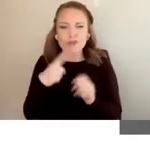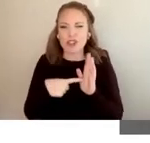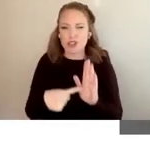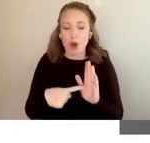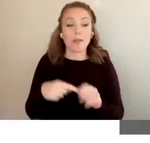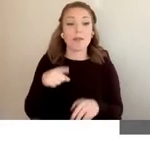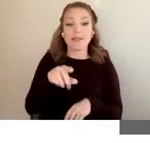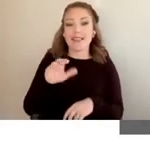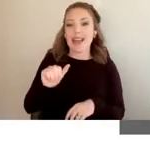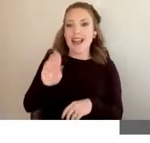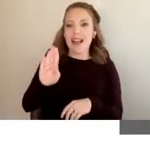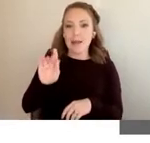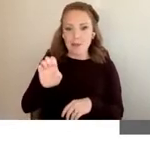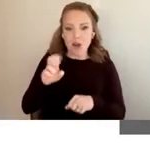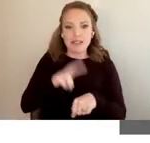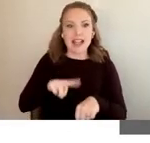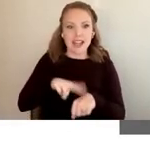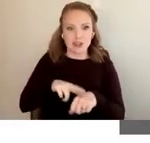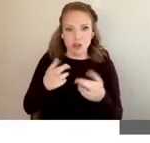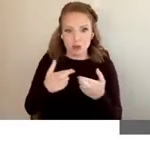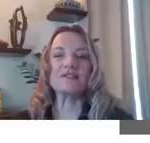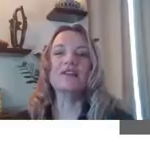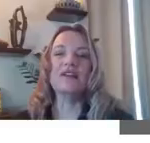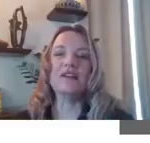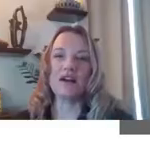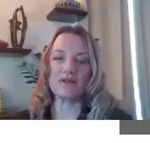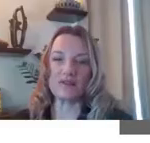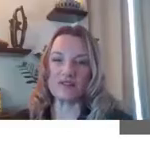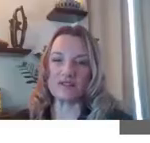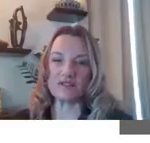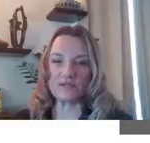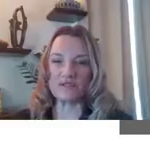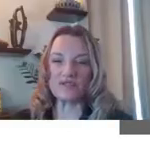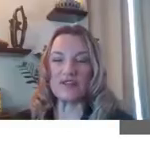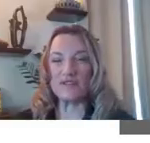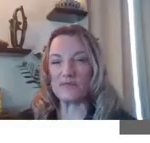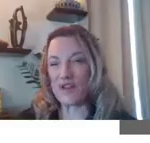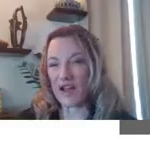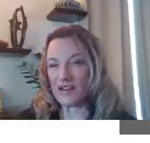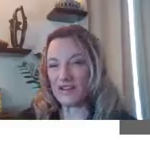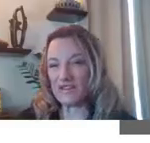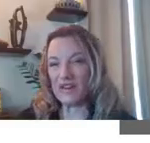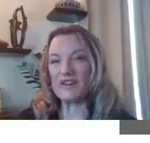ABLE NRC who we are as the leading comprehensive source of objectives and